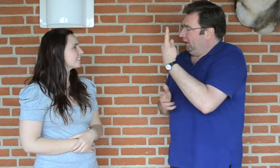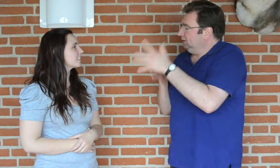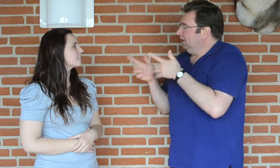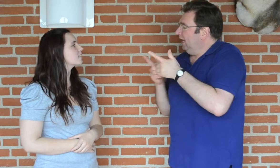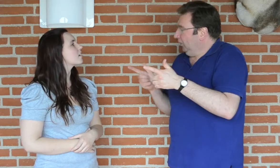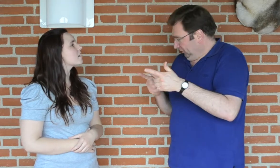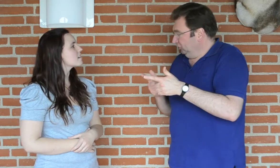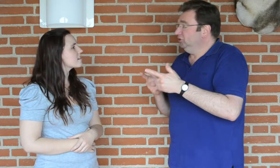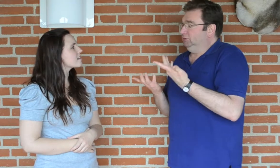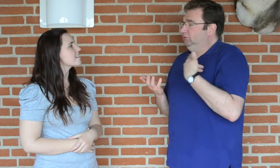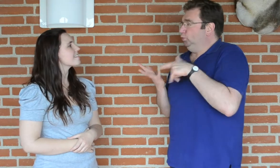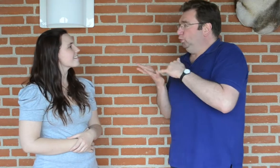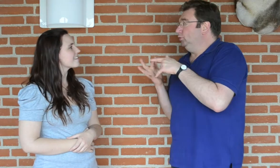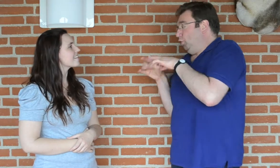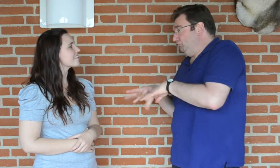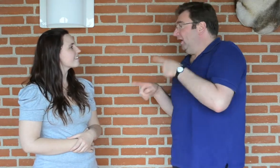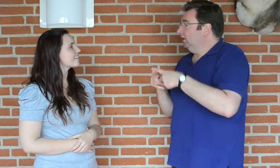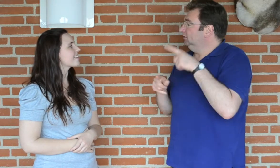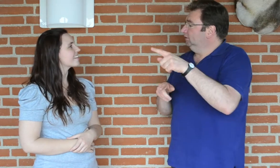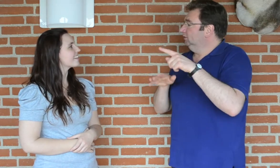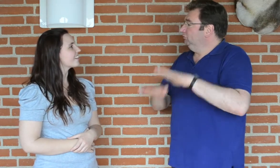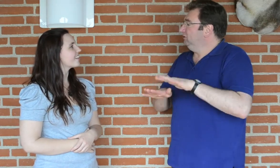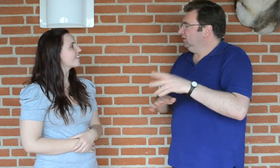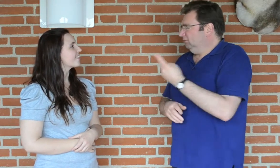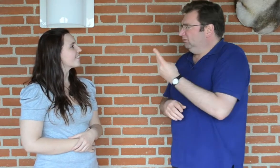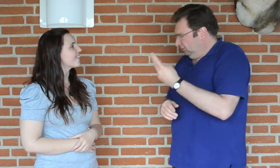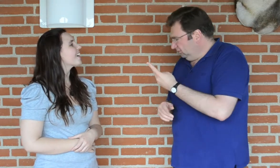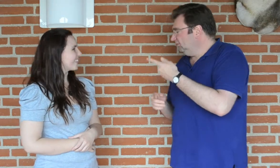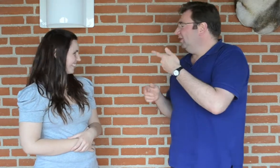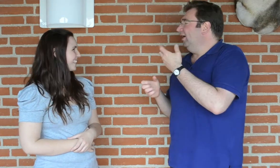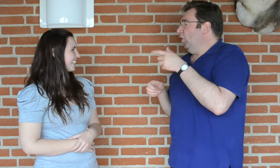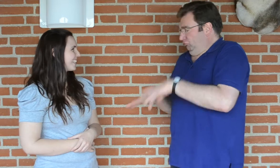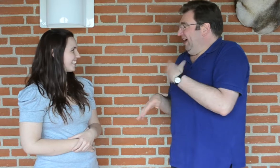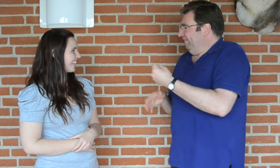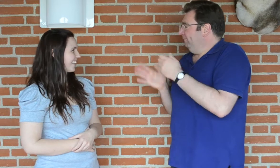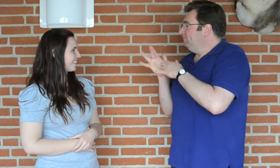people who know more than 1 Sign Language. I did my research with both Australian and Britain. In Australia, there